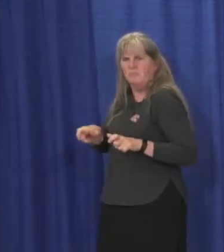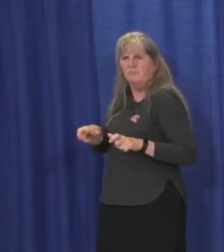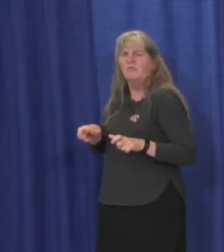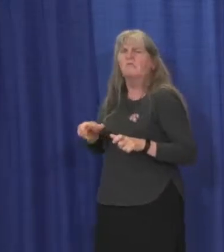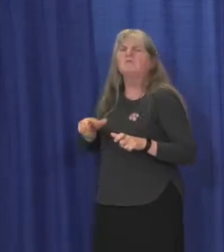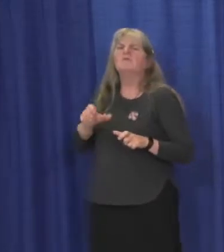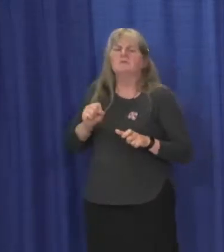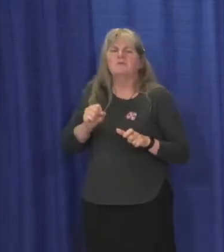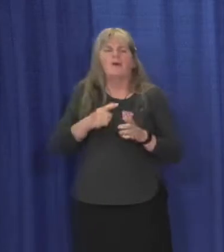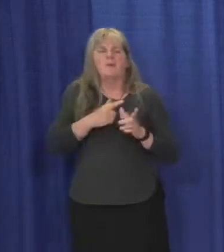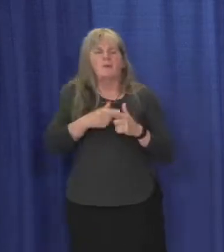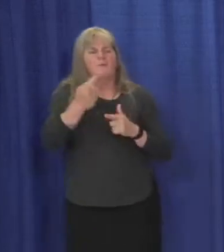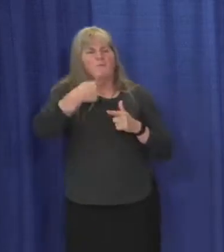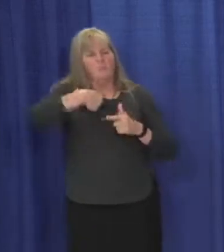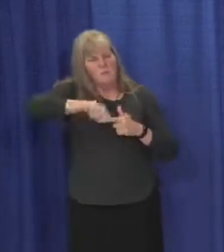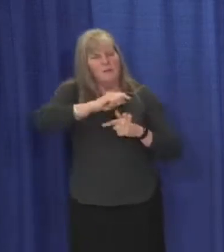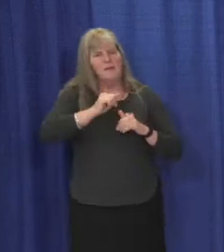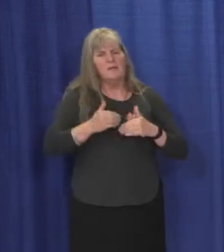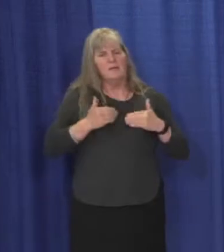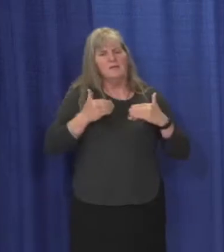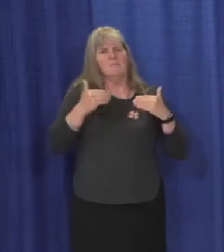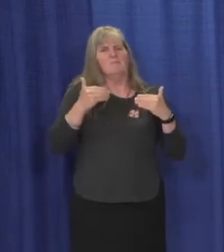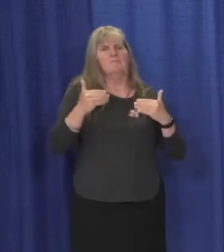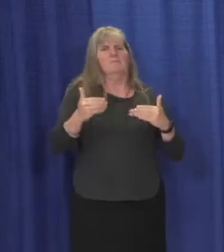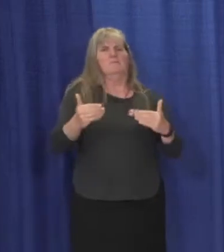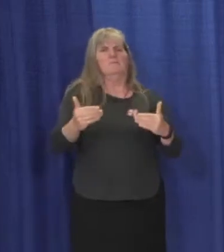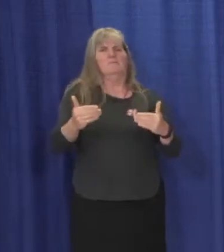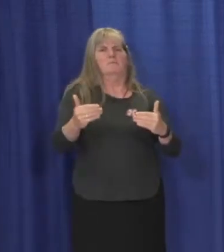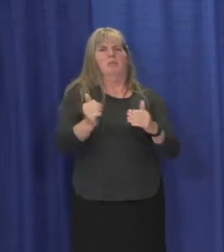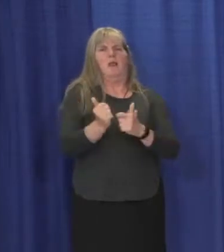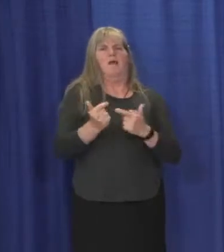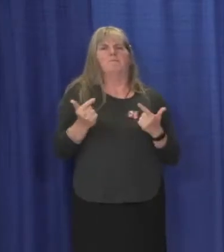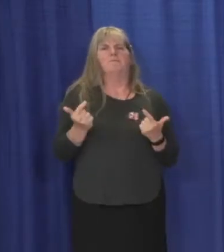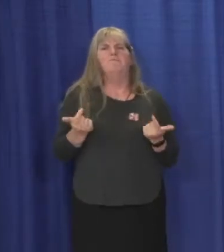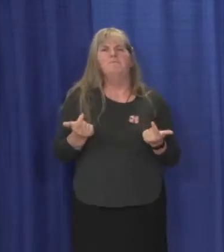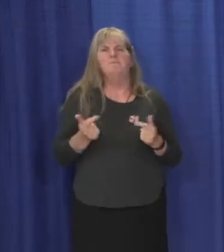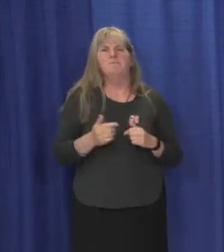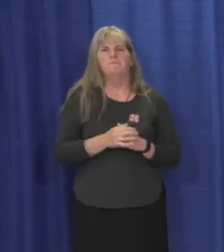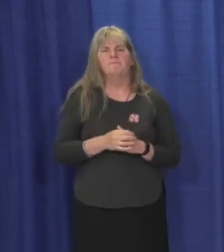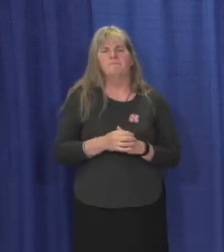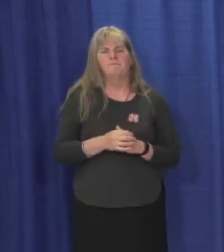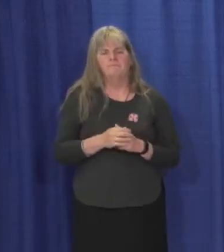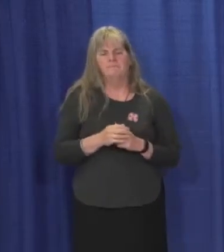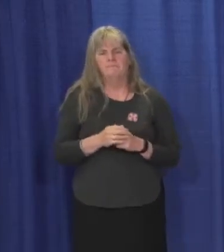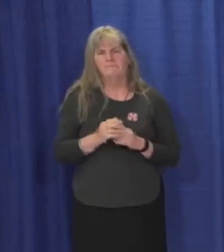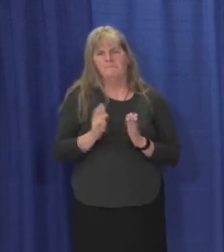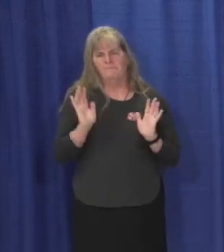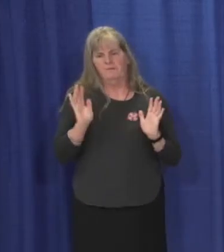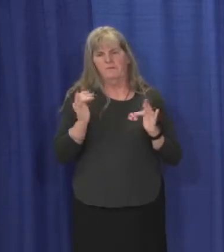control so we can carry on with our lives.